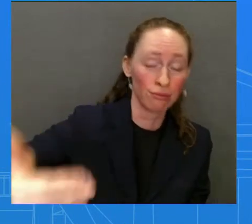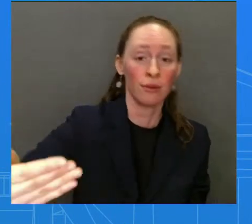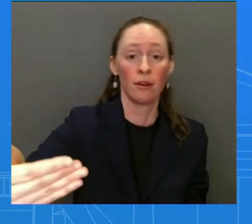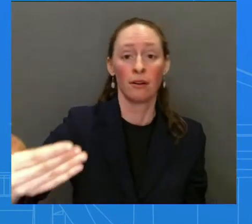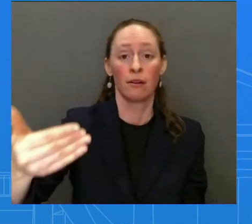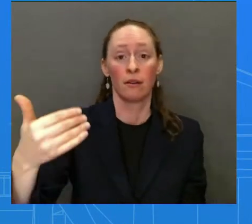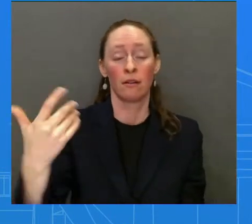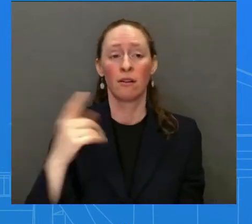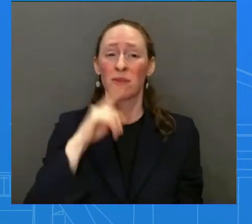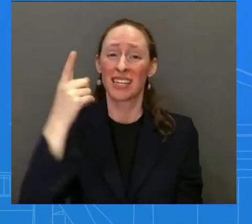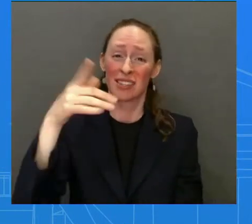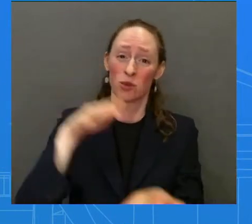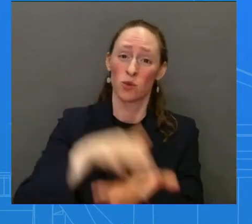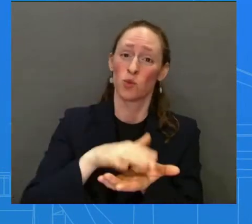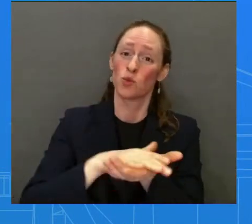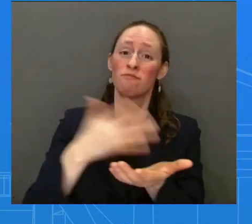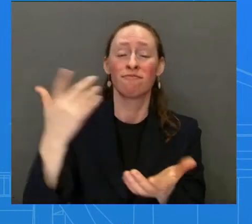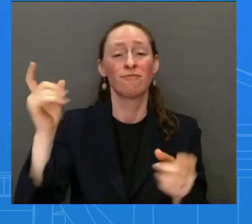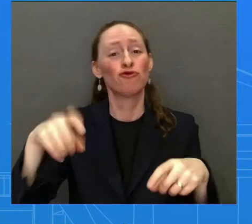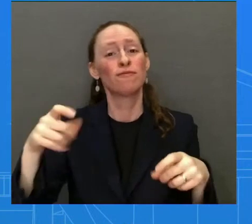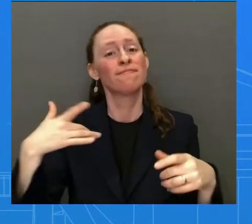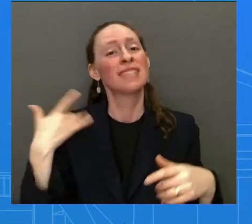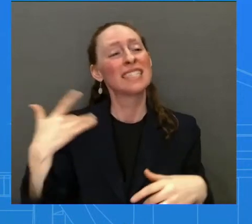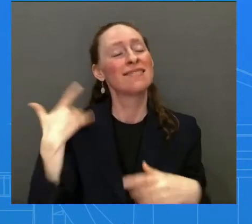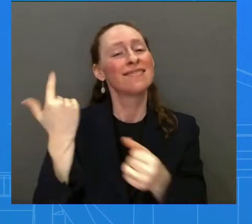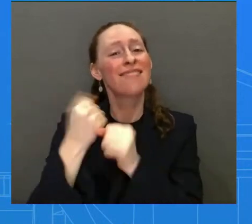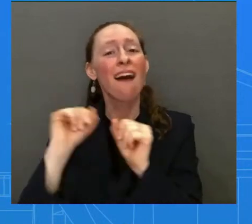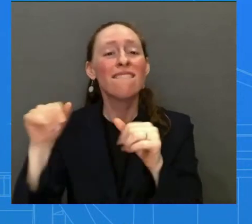and learn and for our educators to teach.